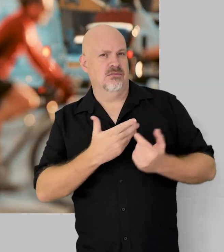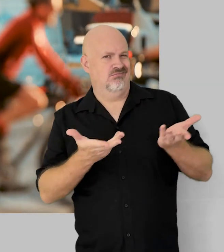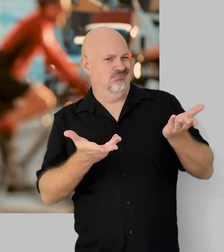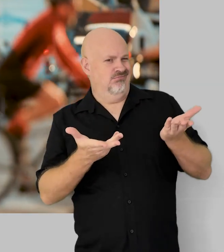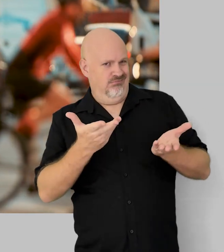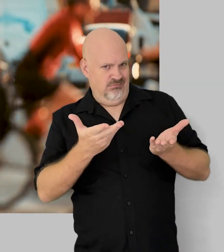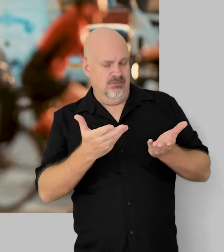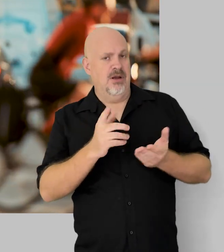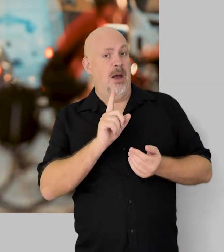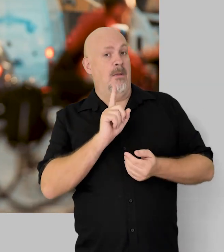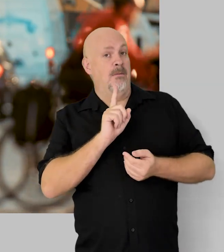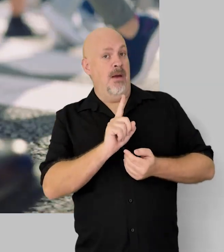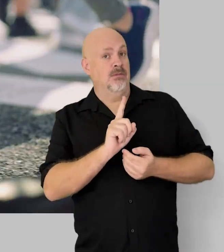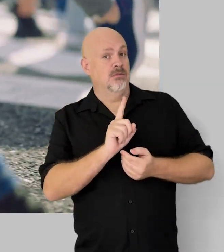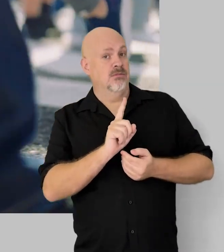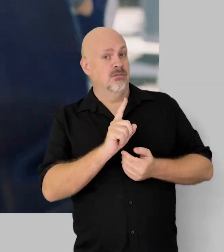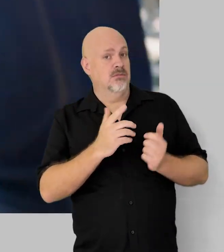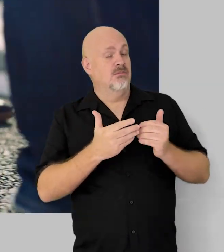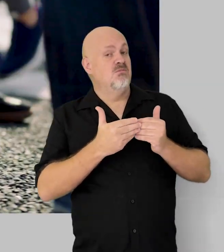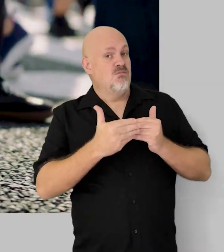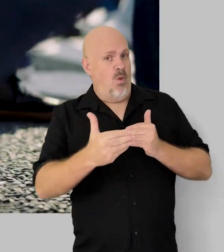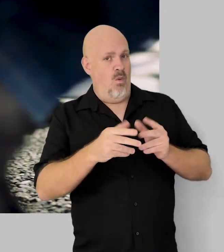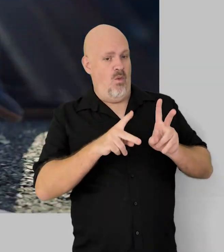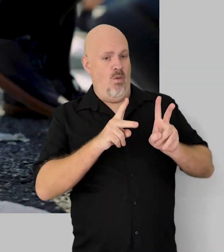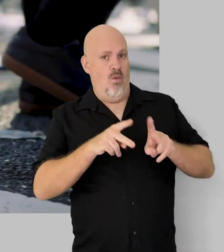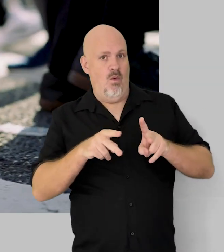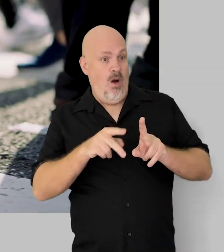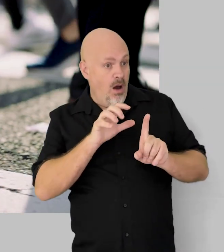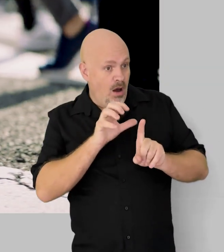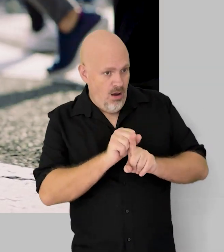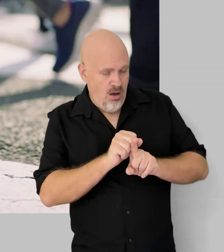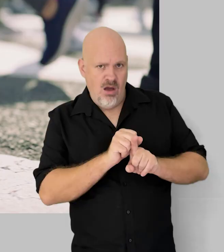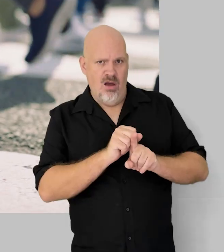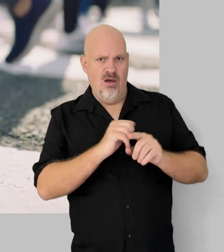regions, women have a lower prevalence of ischaemic heart disease,